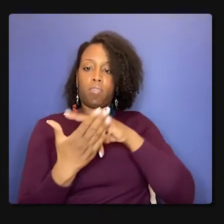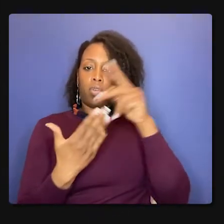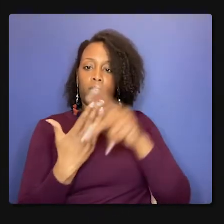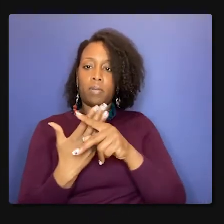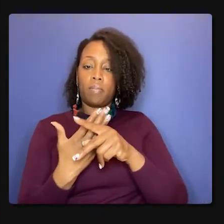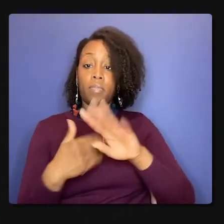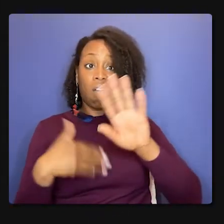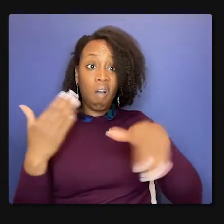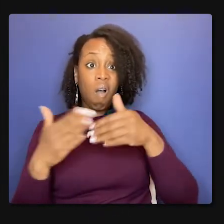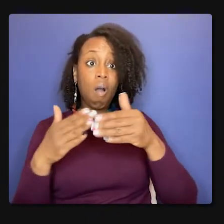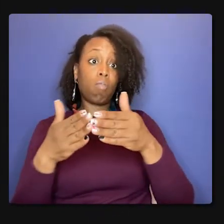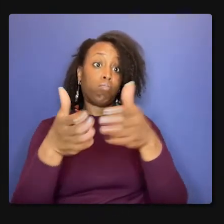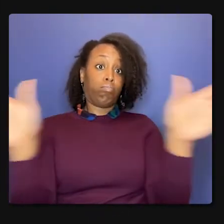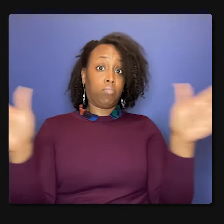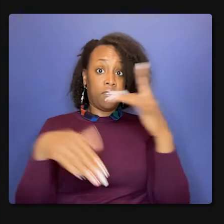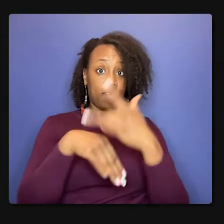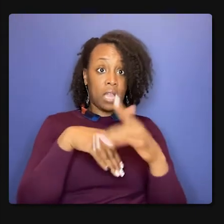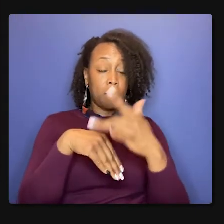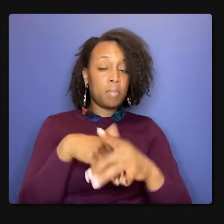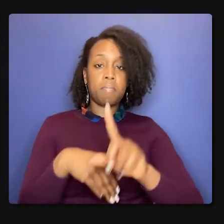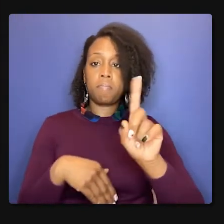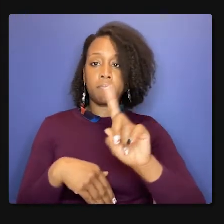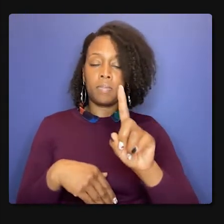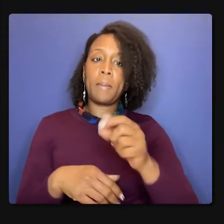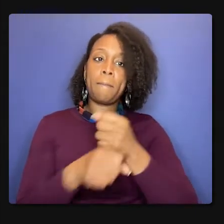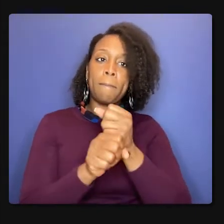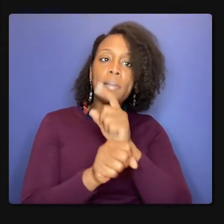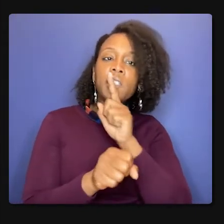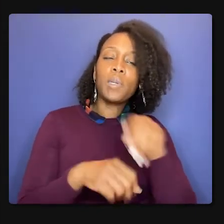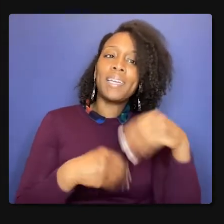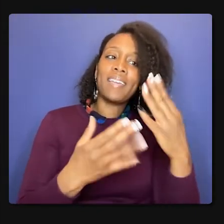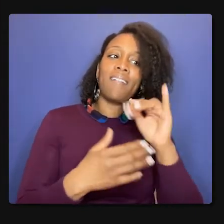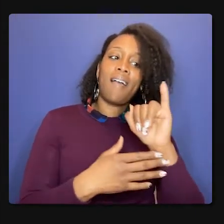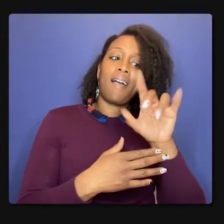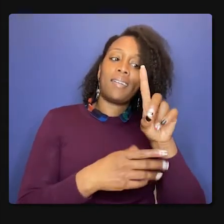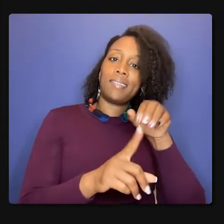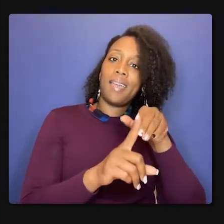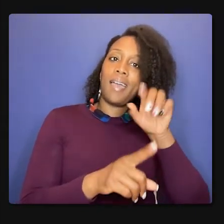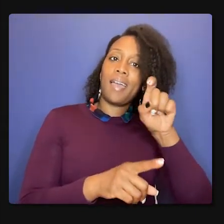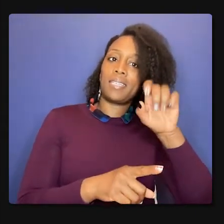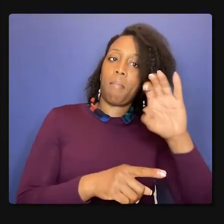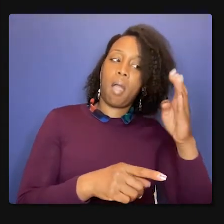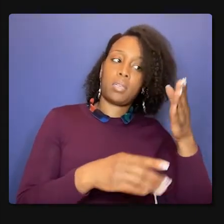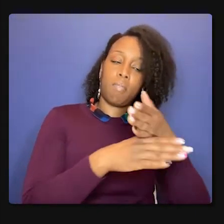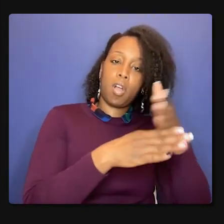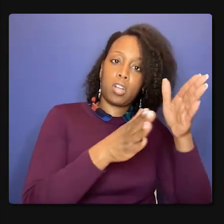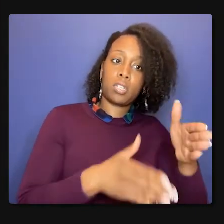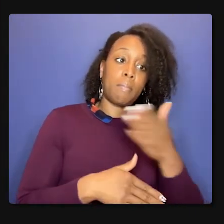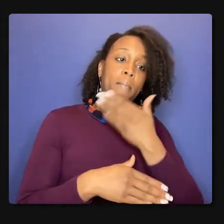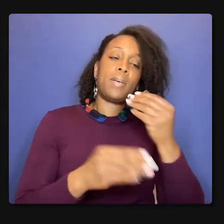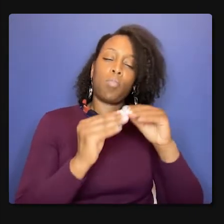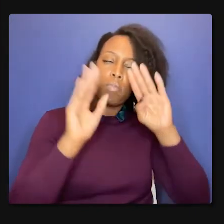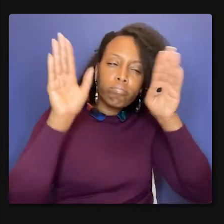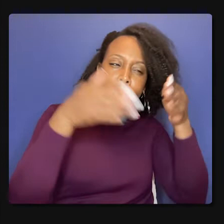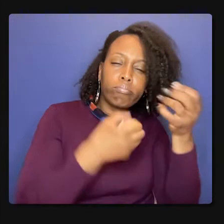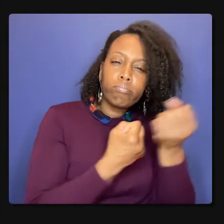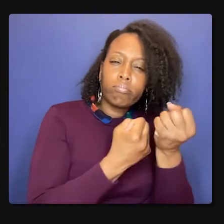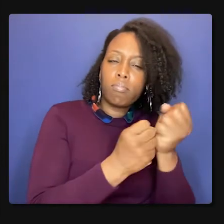It's not all publicly available to ensure we're giving our ID@Xbox partners the best and most focused support possible.